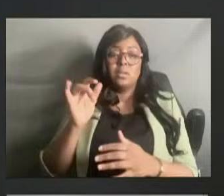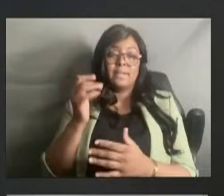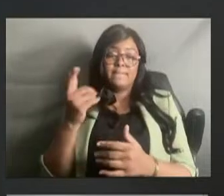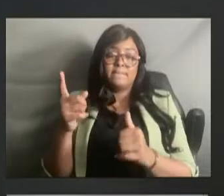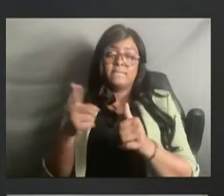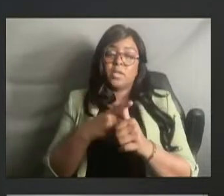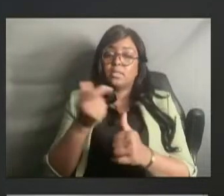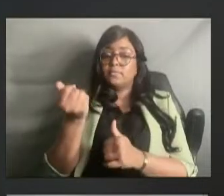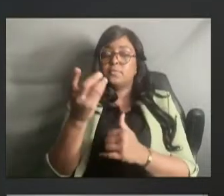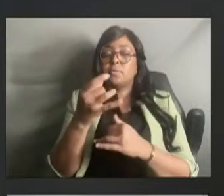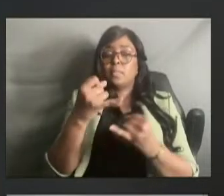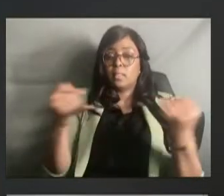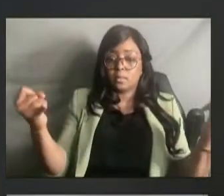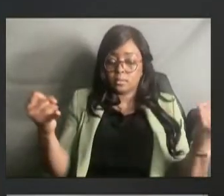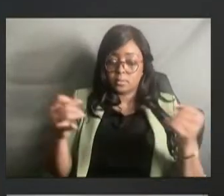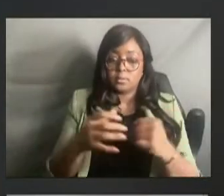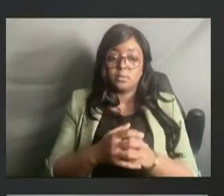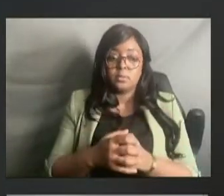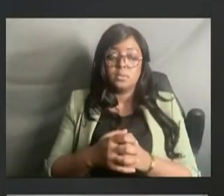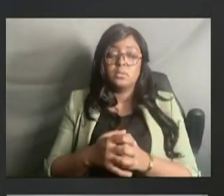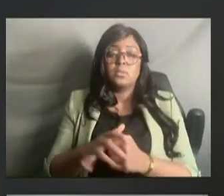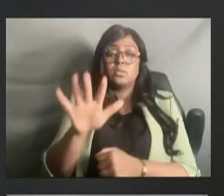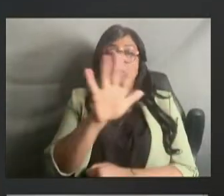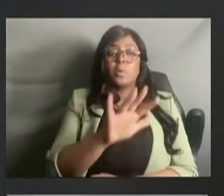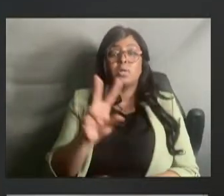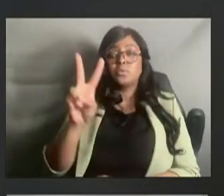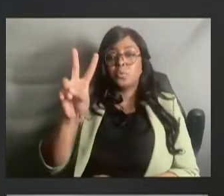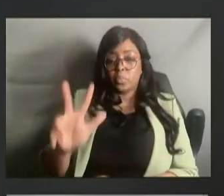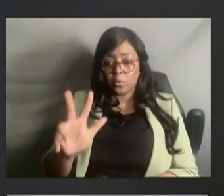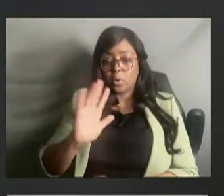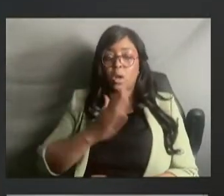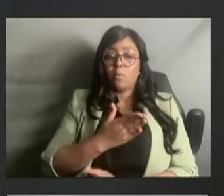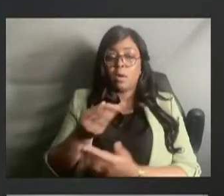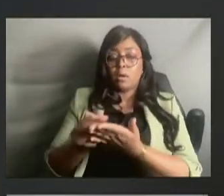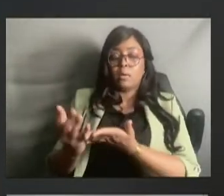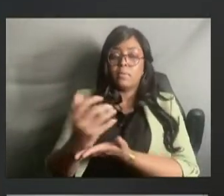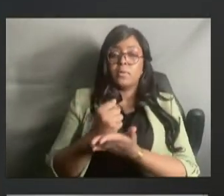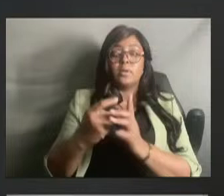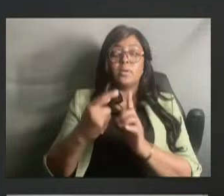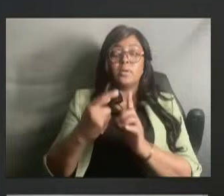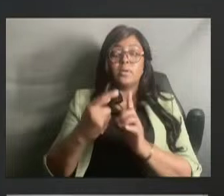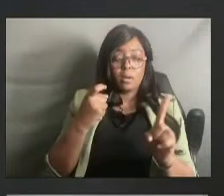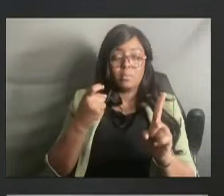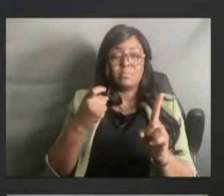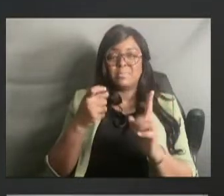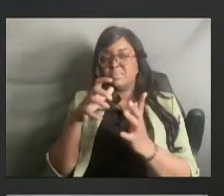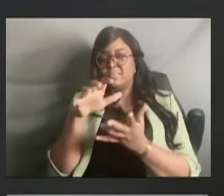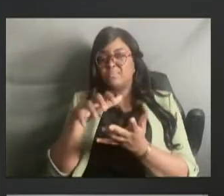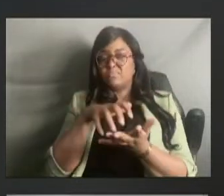next slide please. And it's that